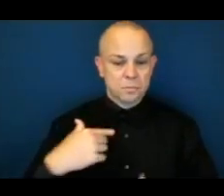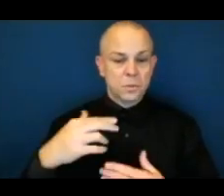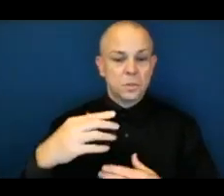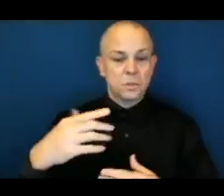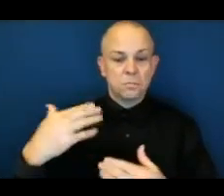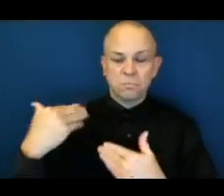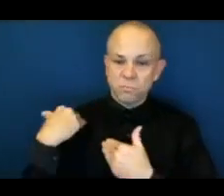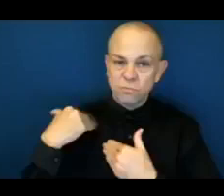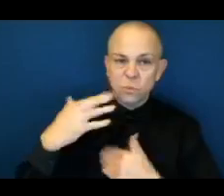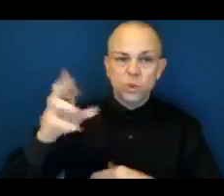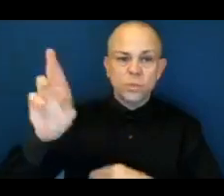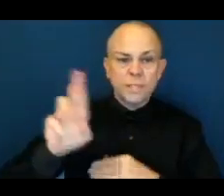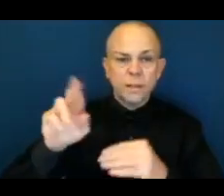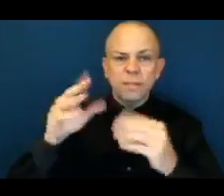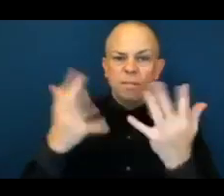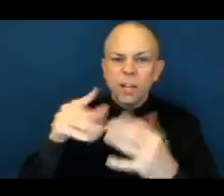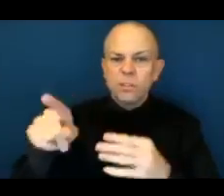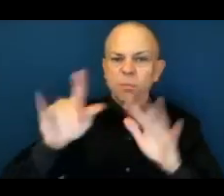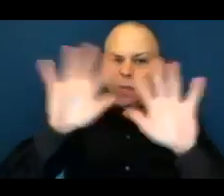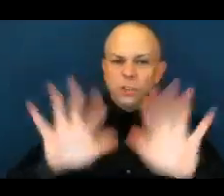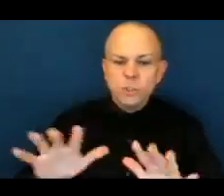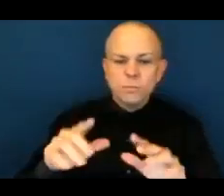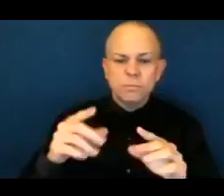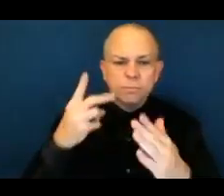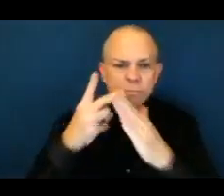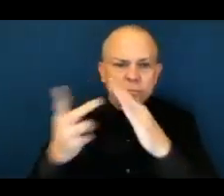management team in order to make critical safety and